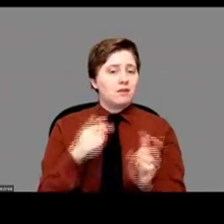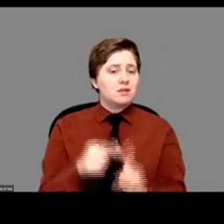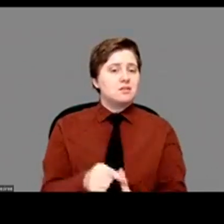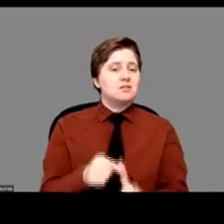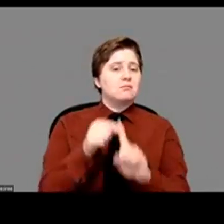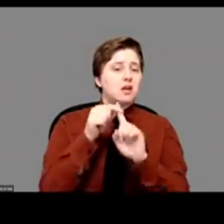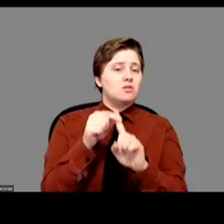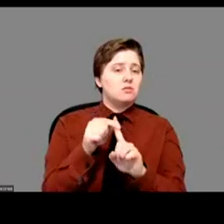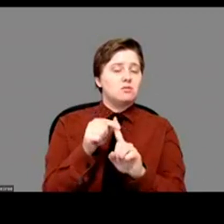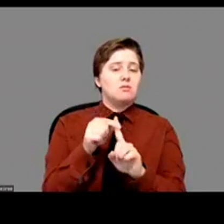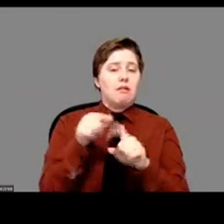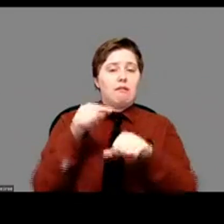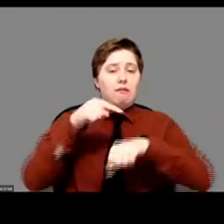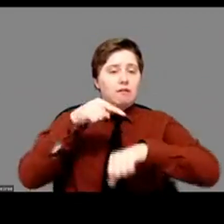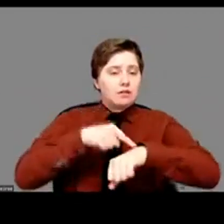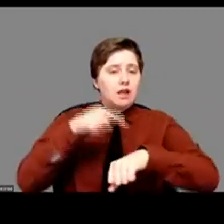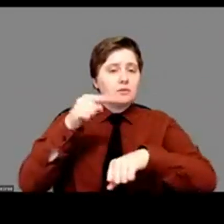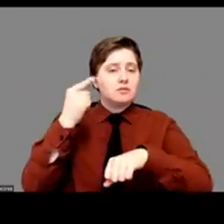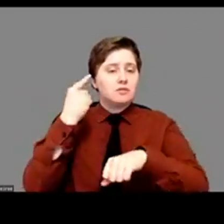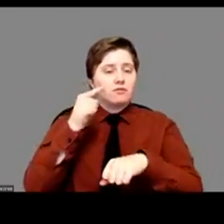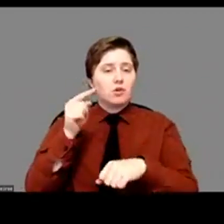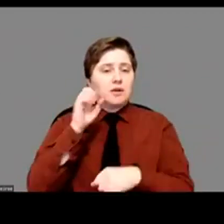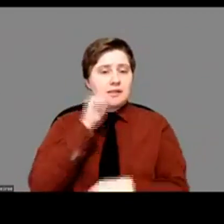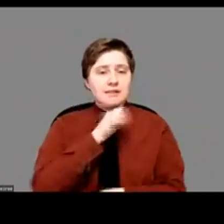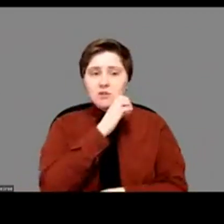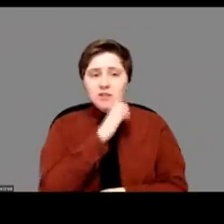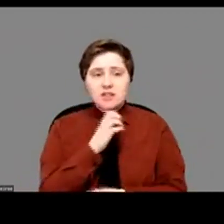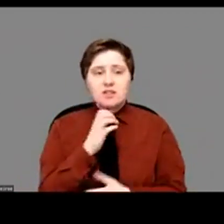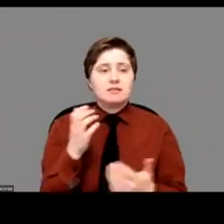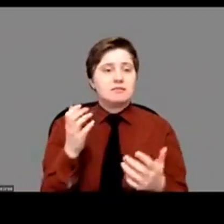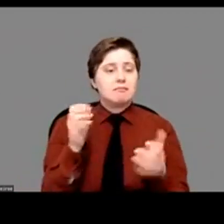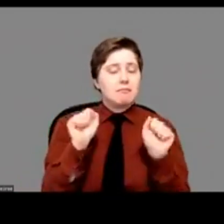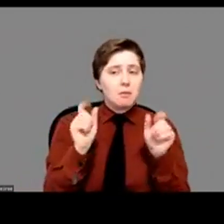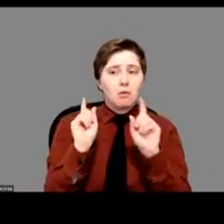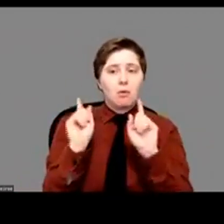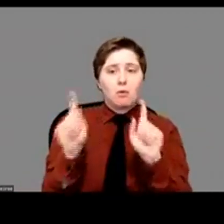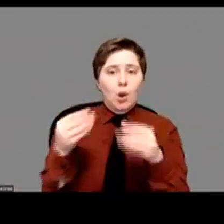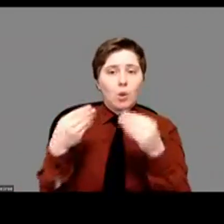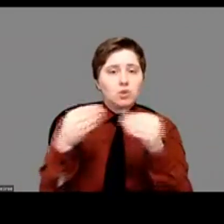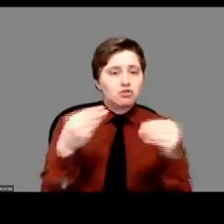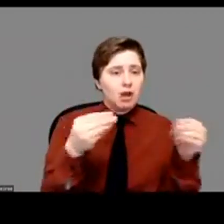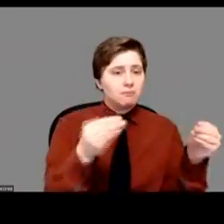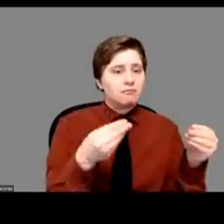to engage in retail at that store. Perhaps limitations on the numbers of